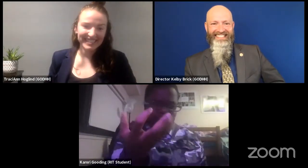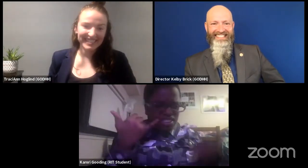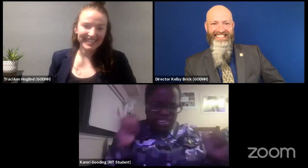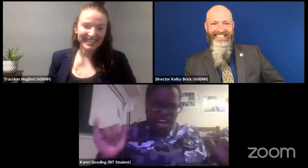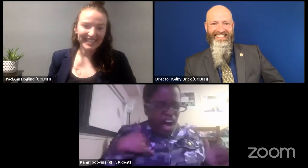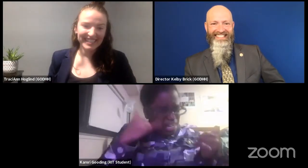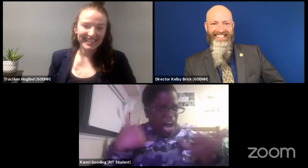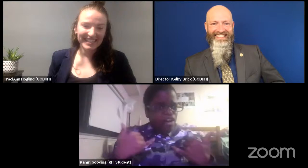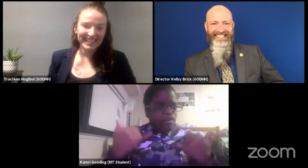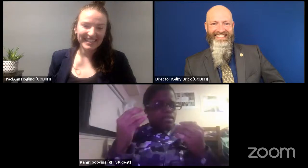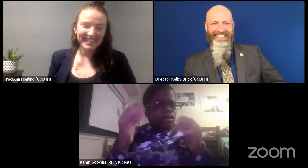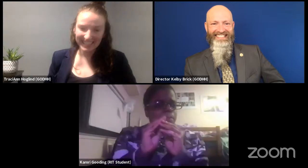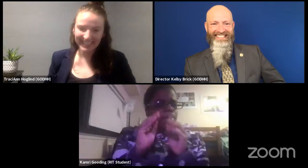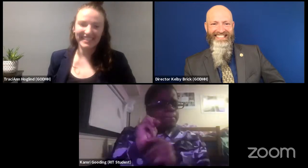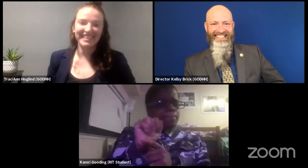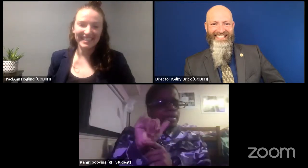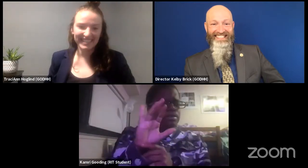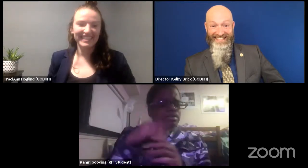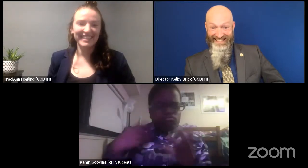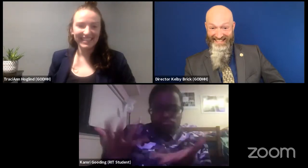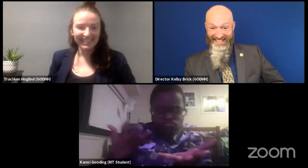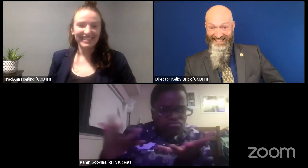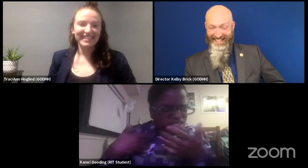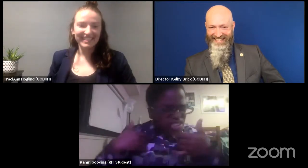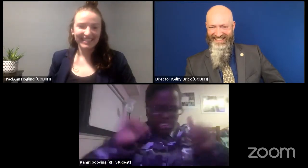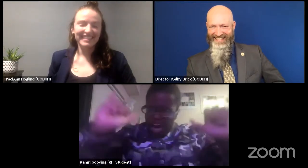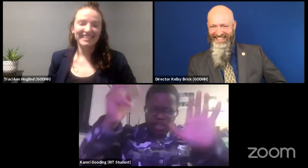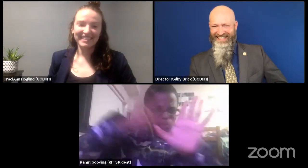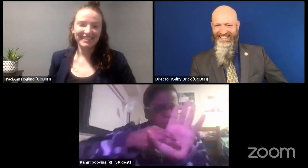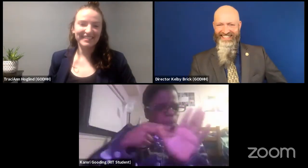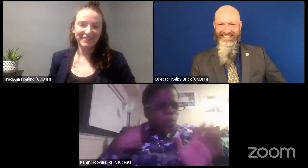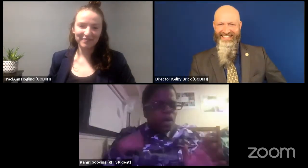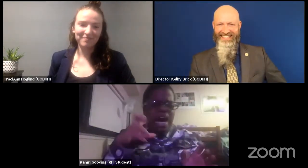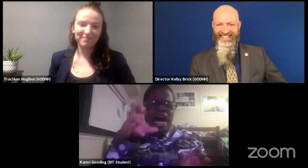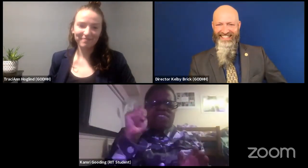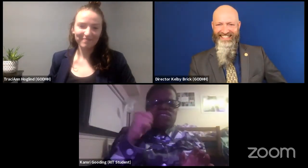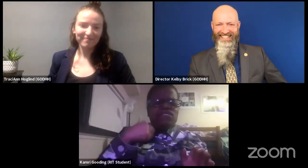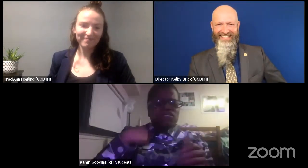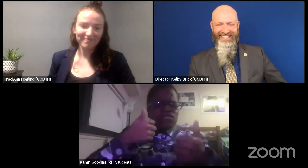that I stopped. I'm very much still involved. I've still involved in the MYAC meetings.